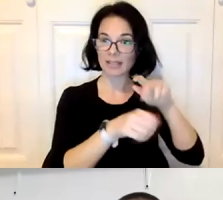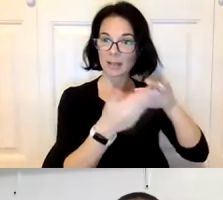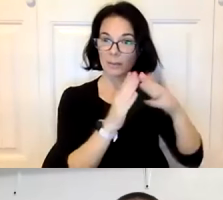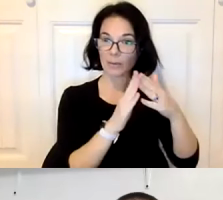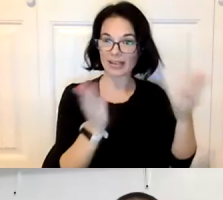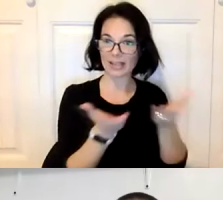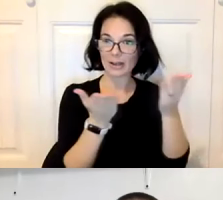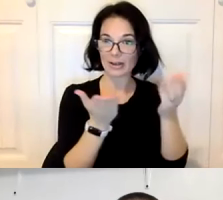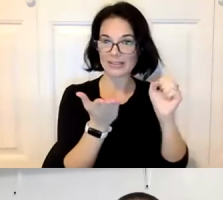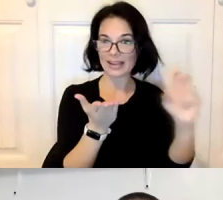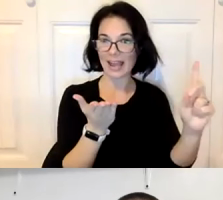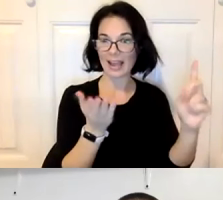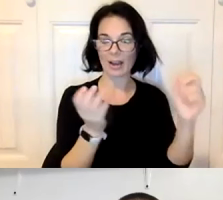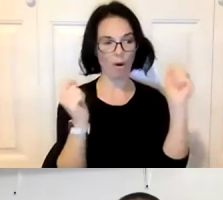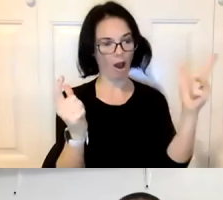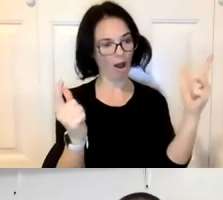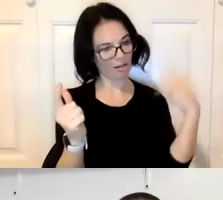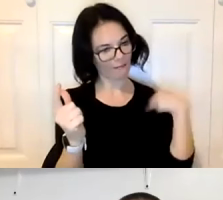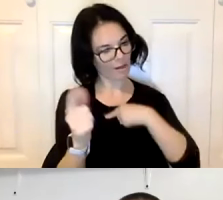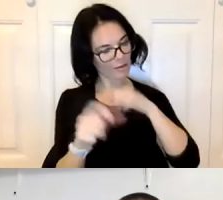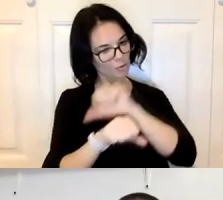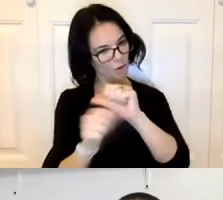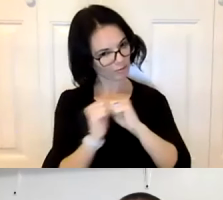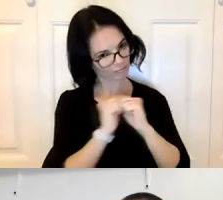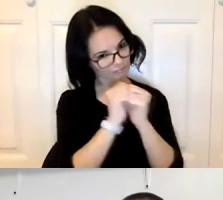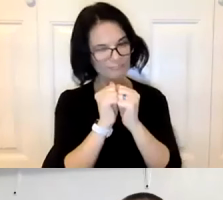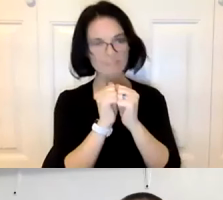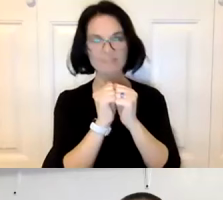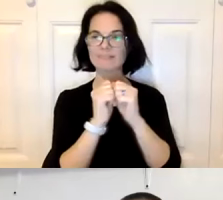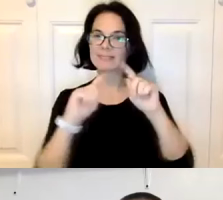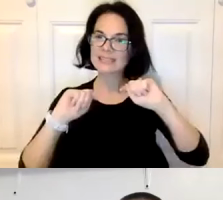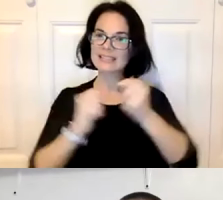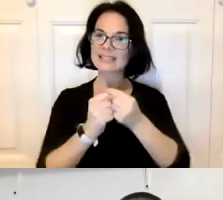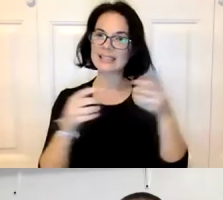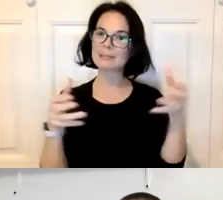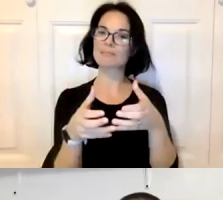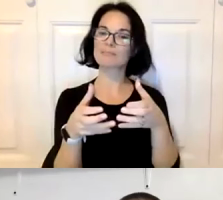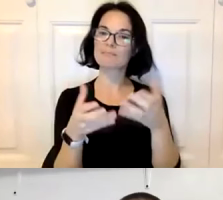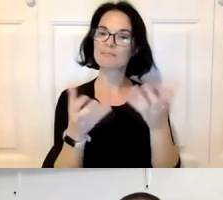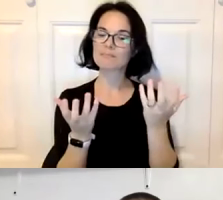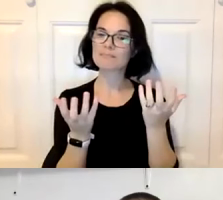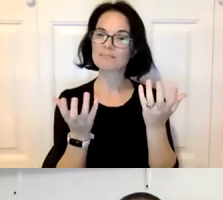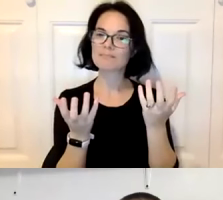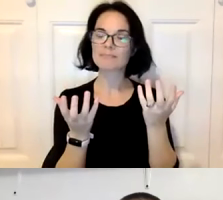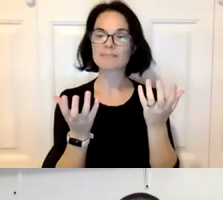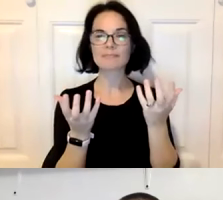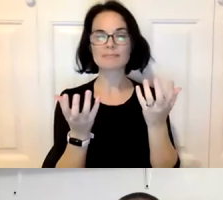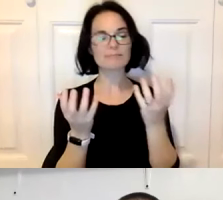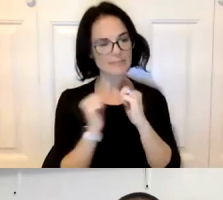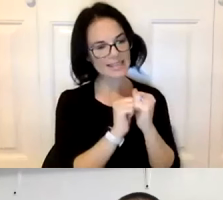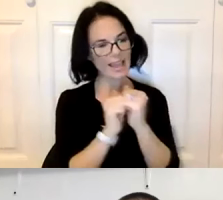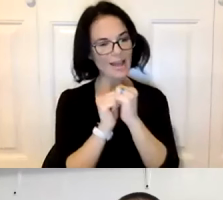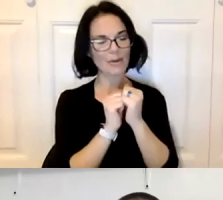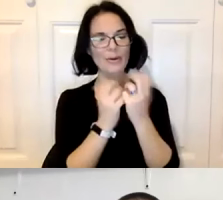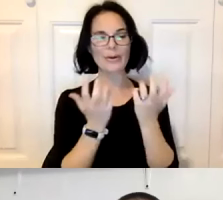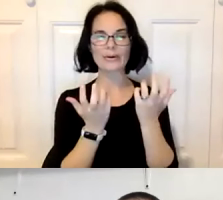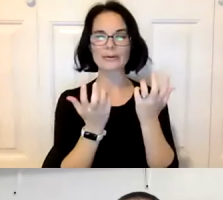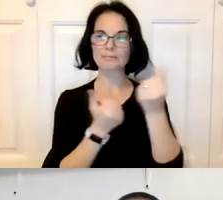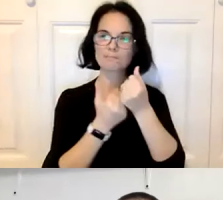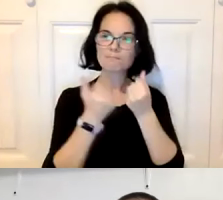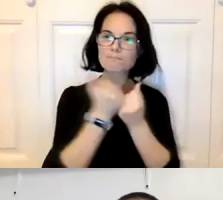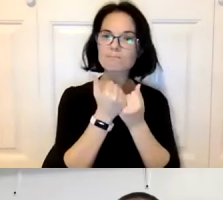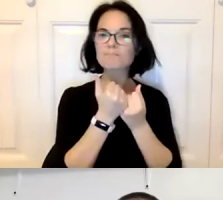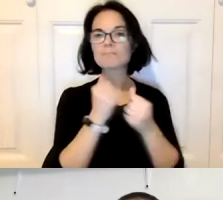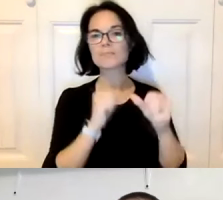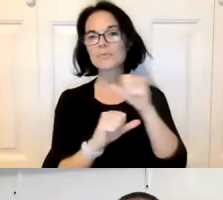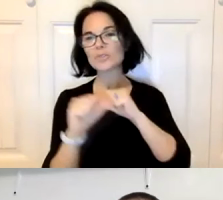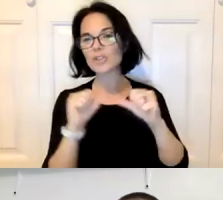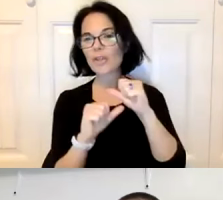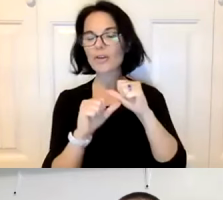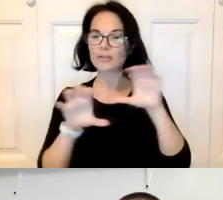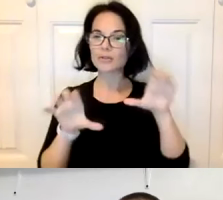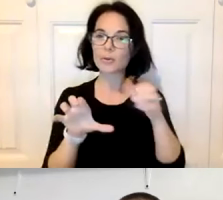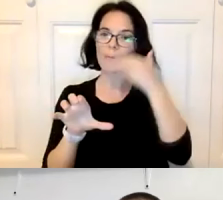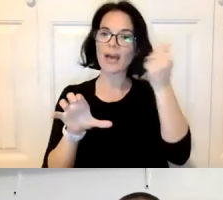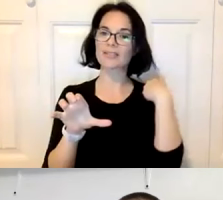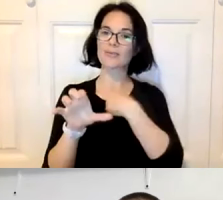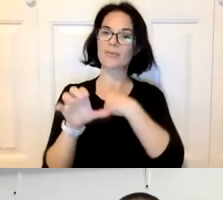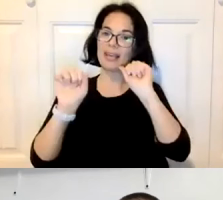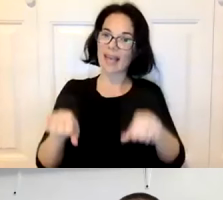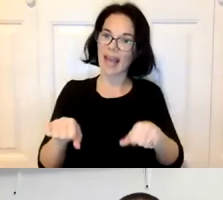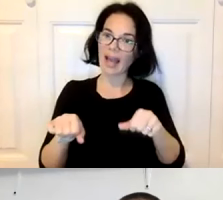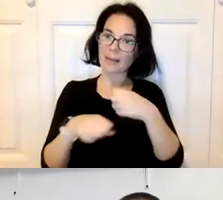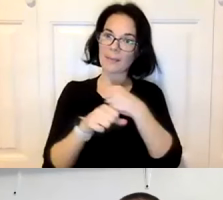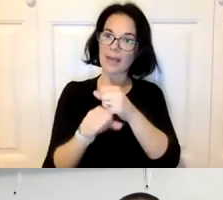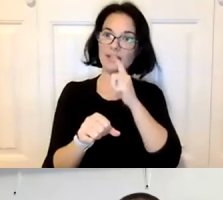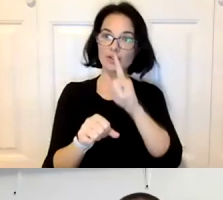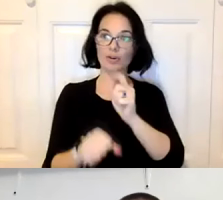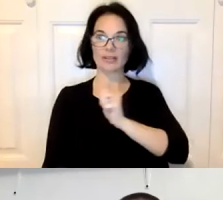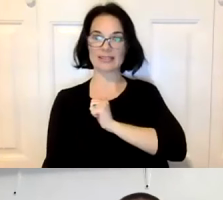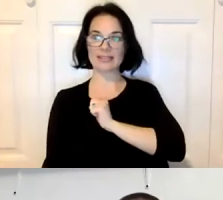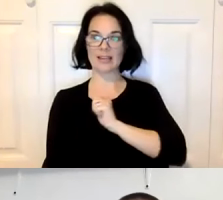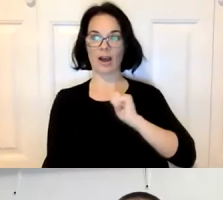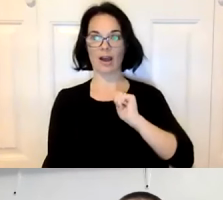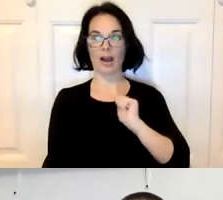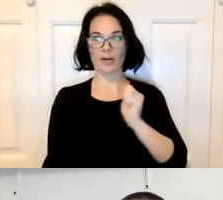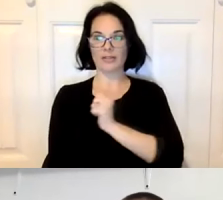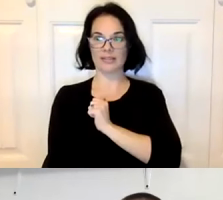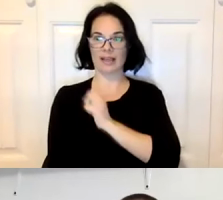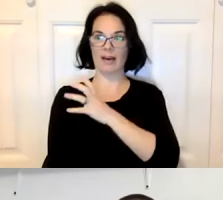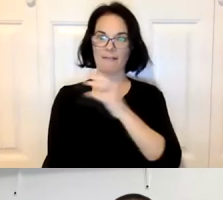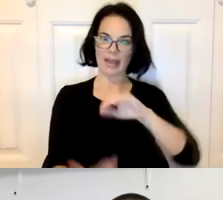as a team to be together and do what we can to keep our communities safe through this pandemic.